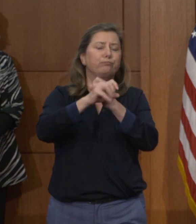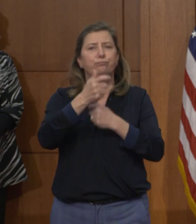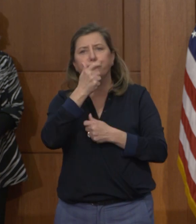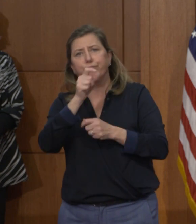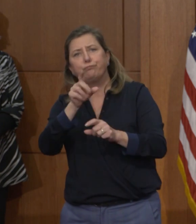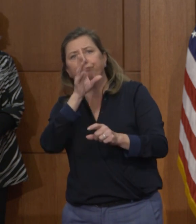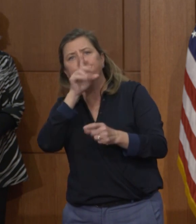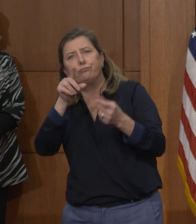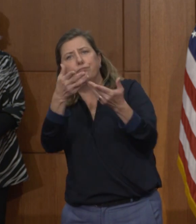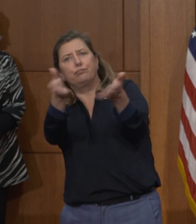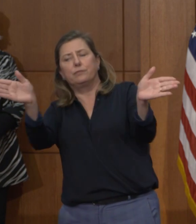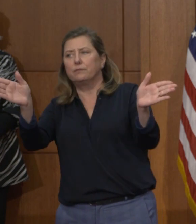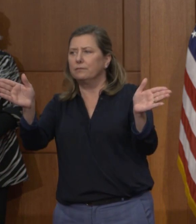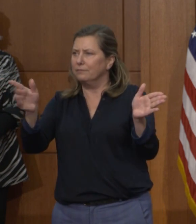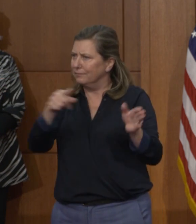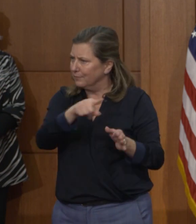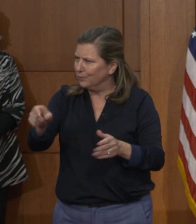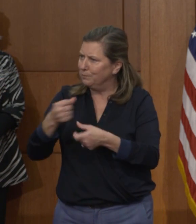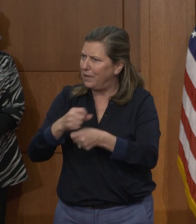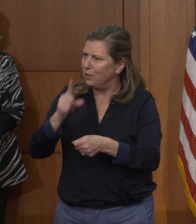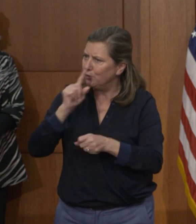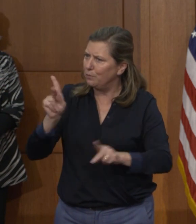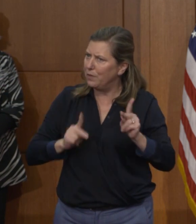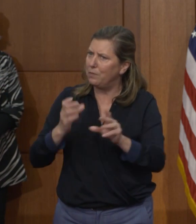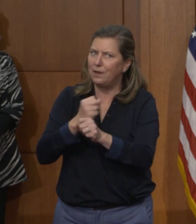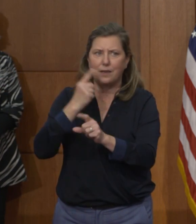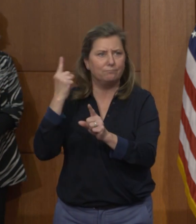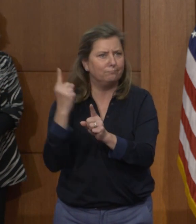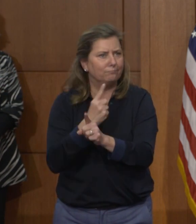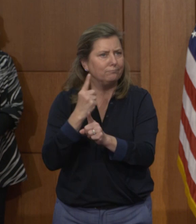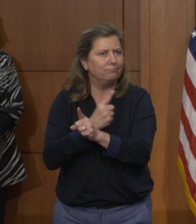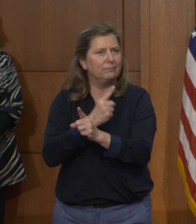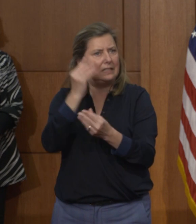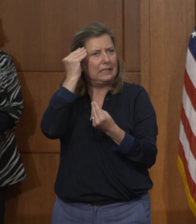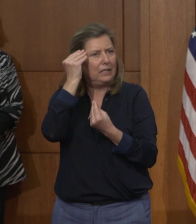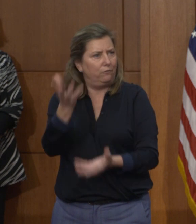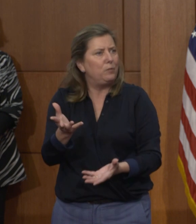to all the journalists, all the networks that, uh, faithfully come to, to all of our press conferences and,